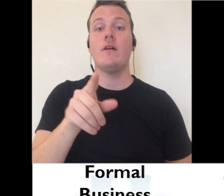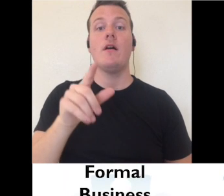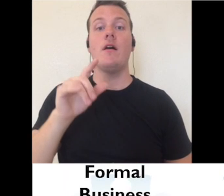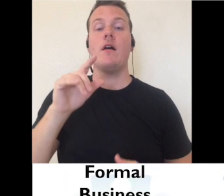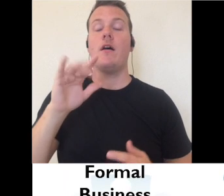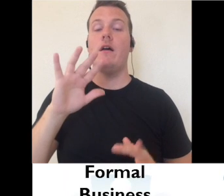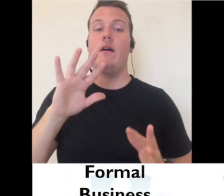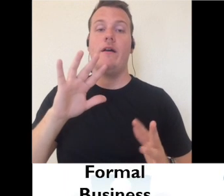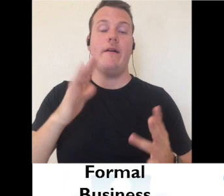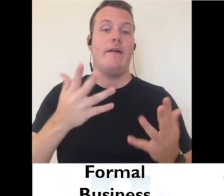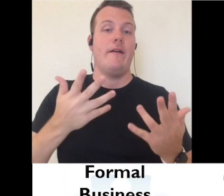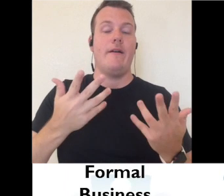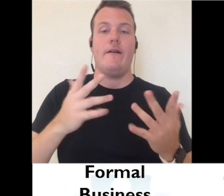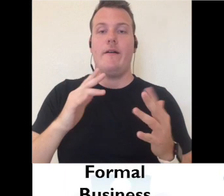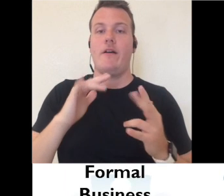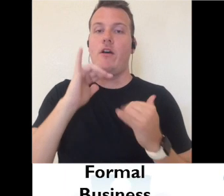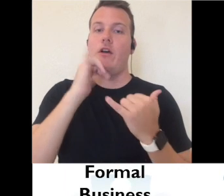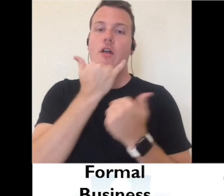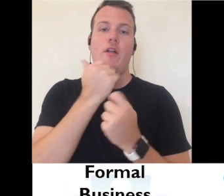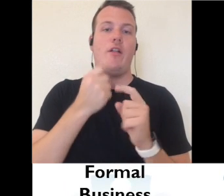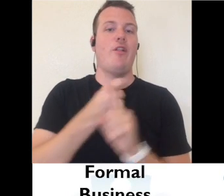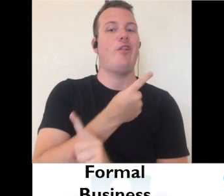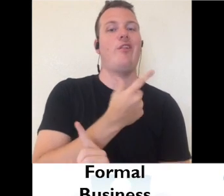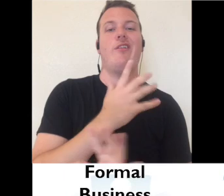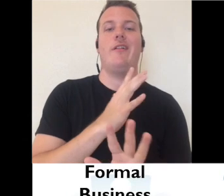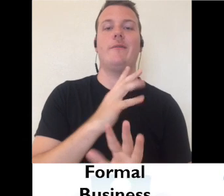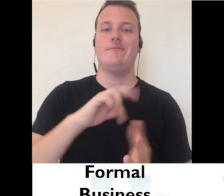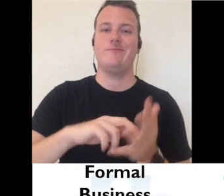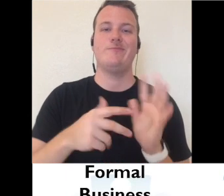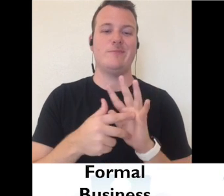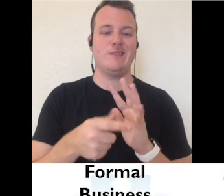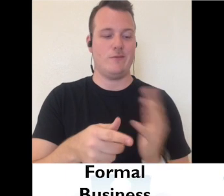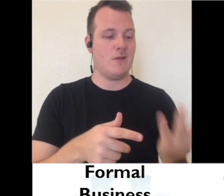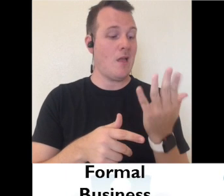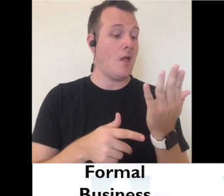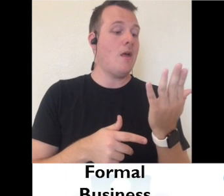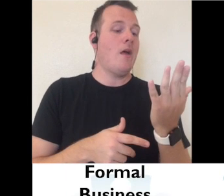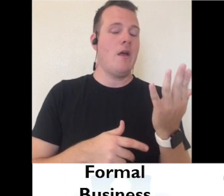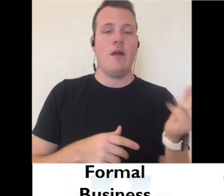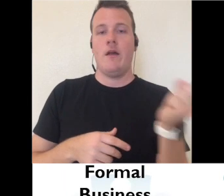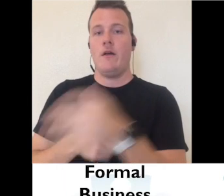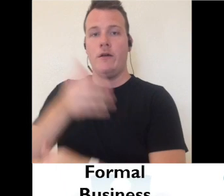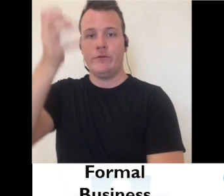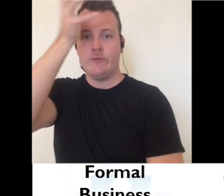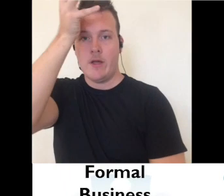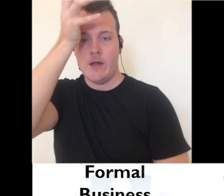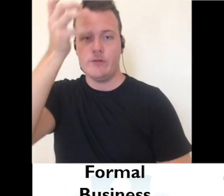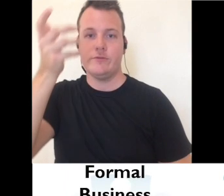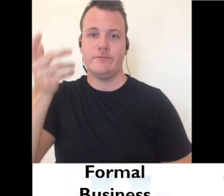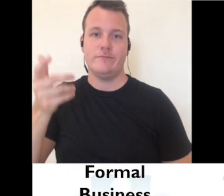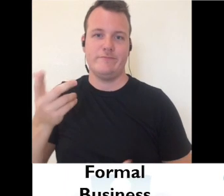all that's read. It's a good idea to drop some impressive names of investors or